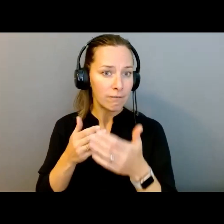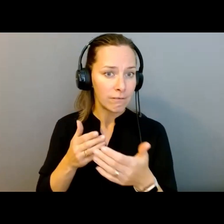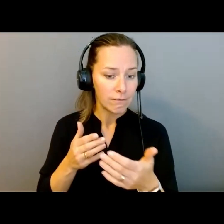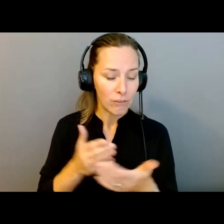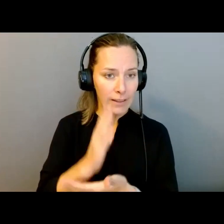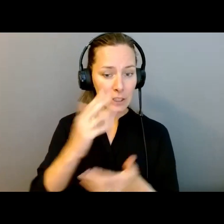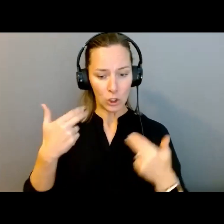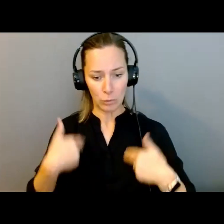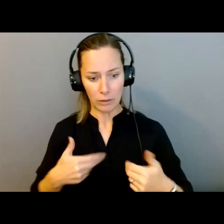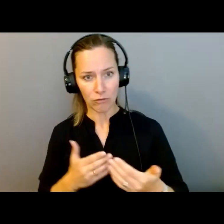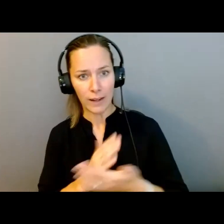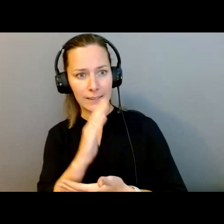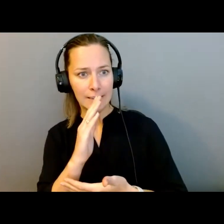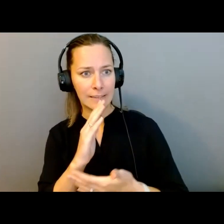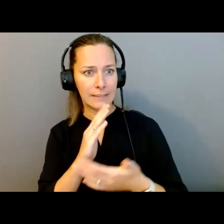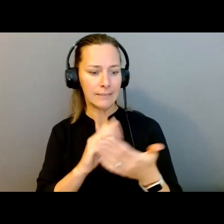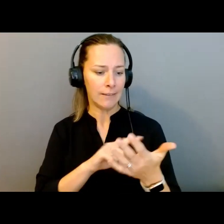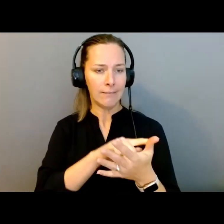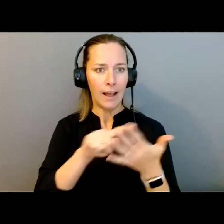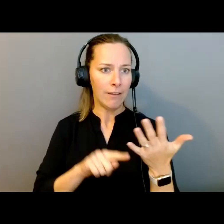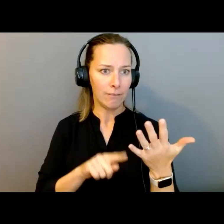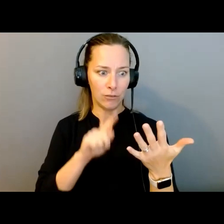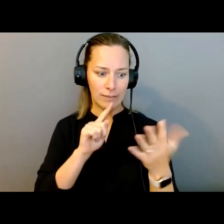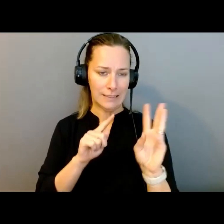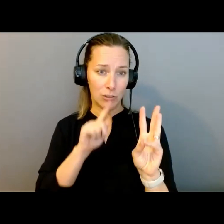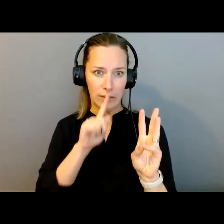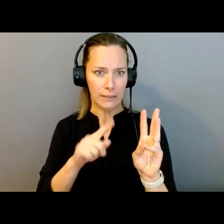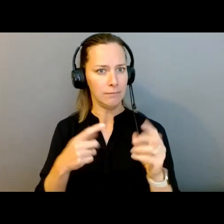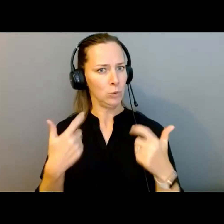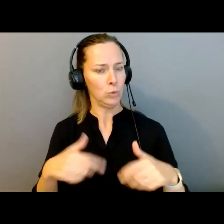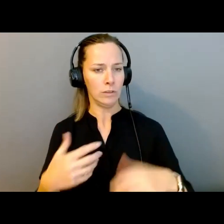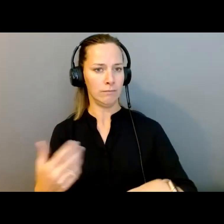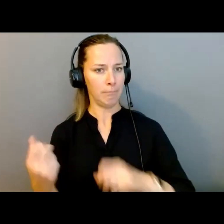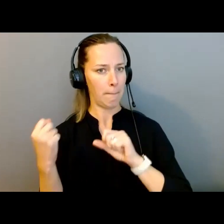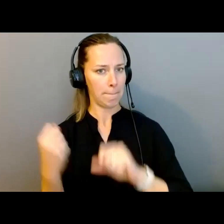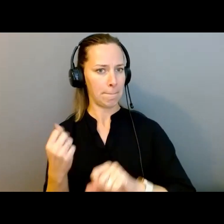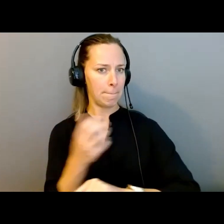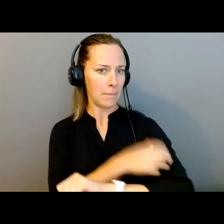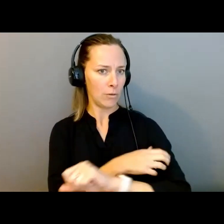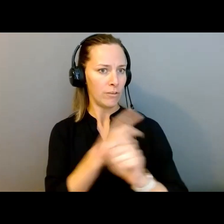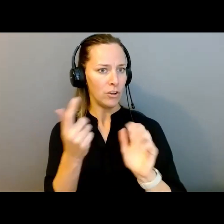and we have five or six really big pieces of legislation that should ensure accessibility